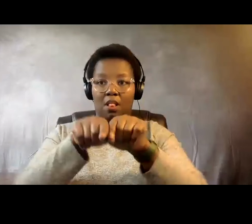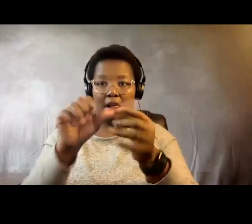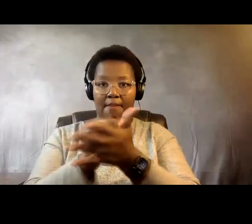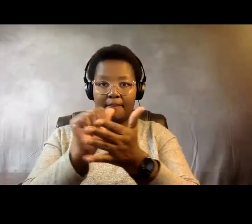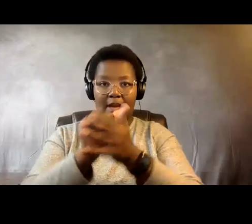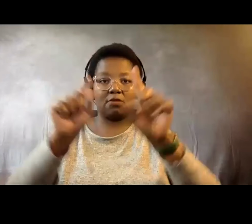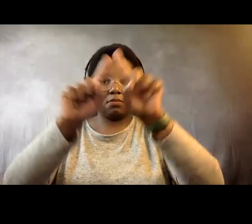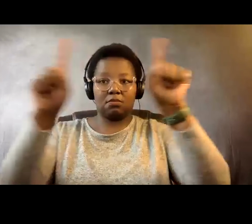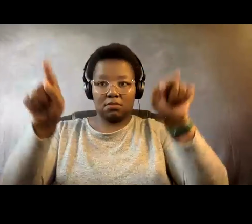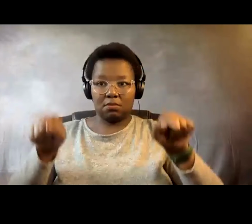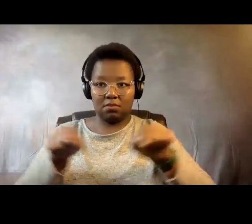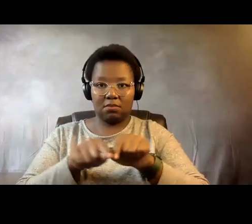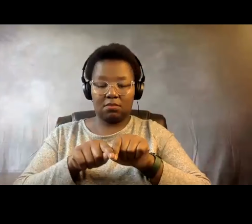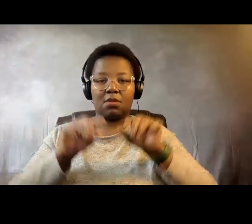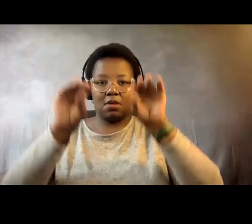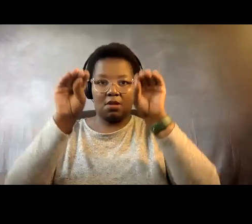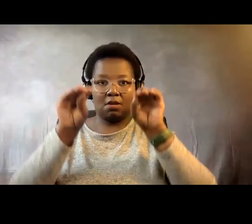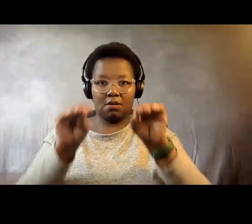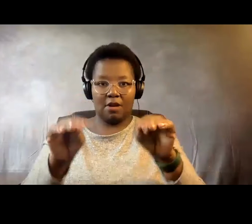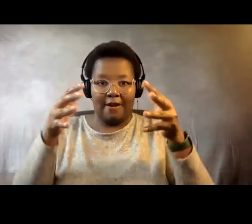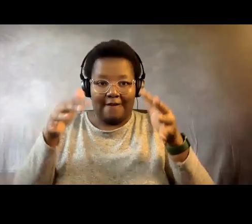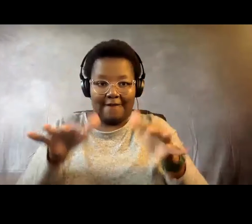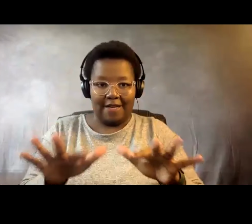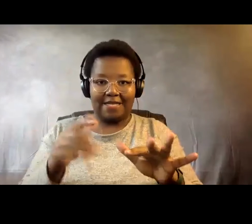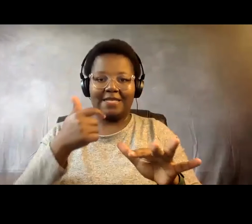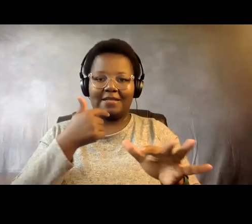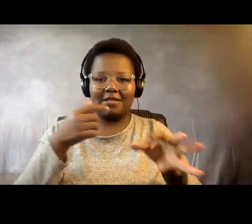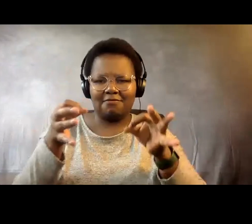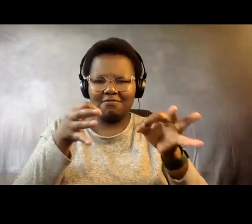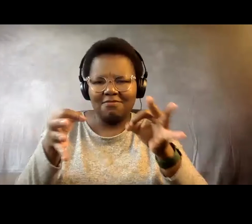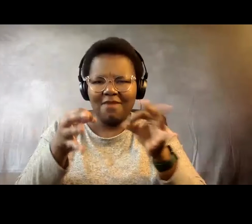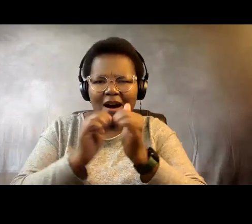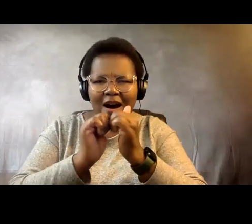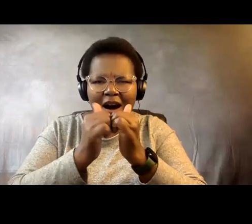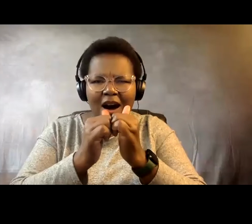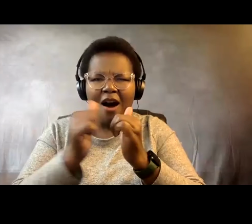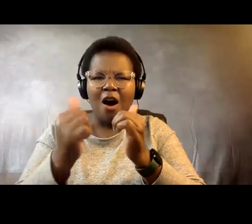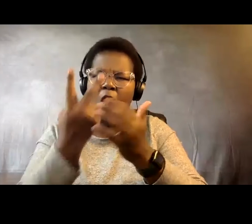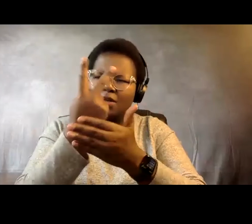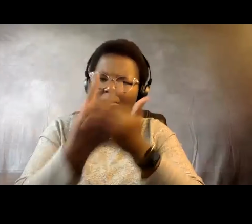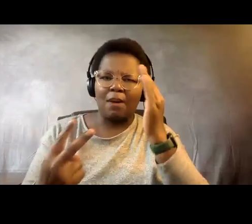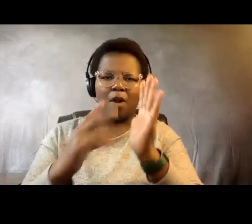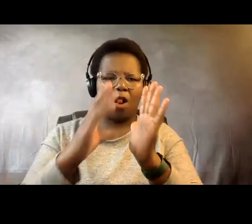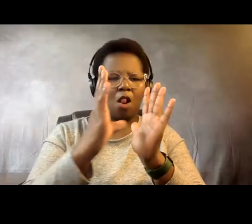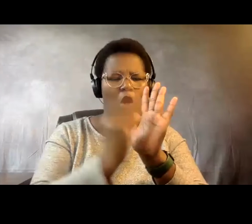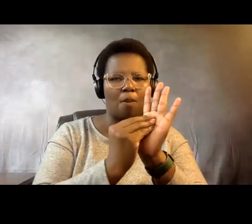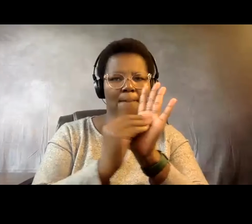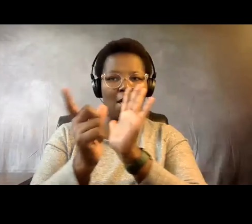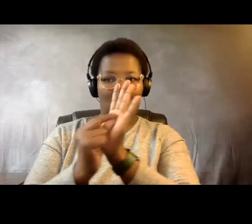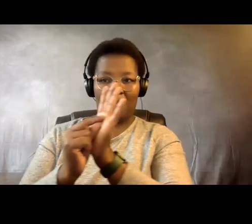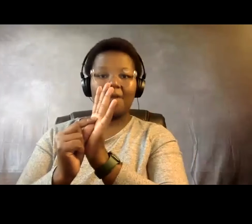the page. I just like obscured some of the more touchy contents. And then underneath it I have